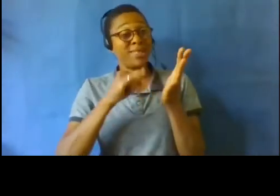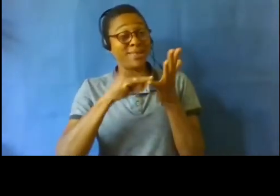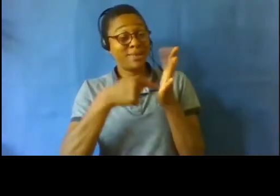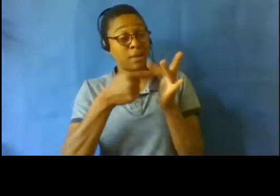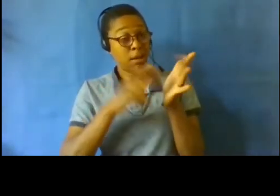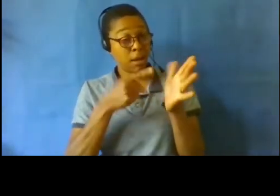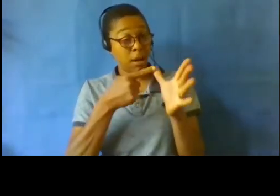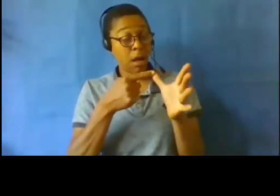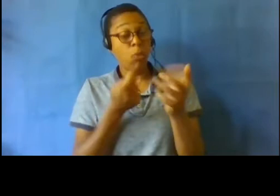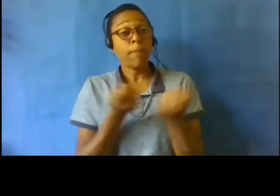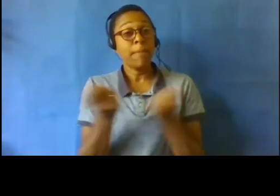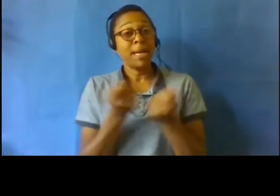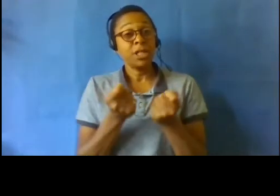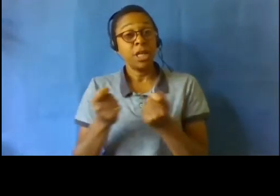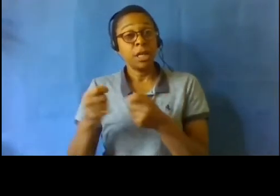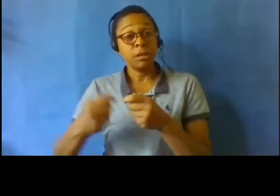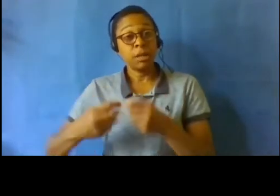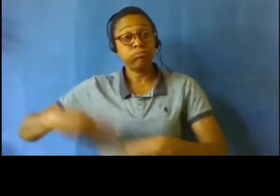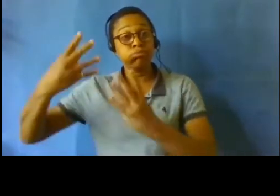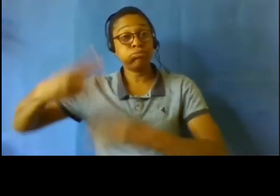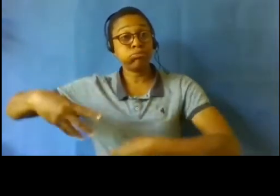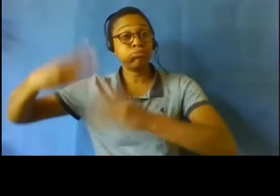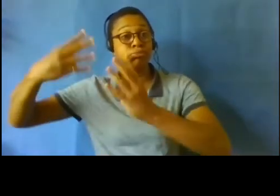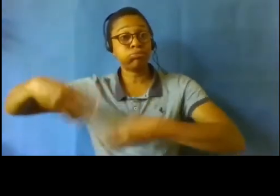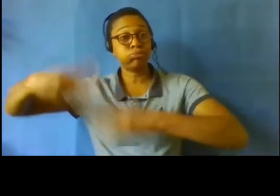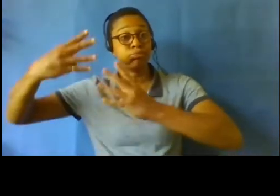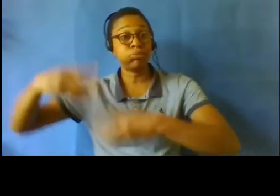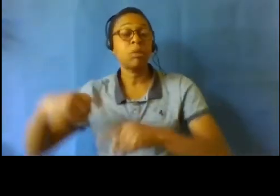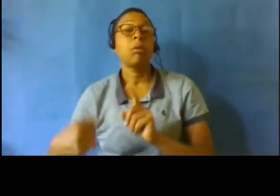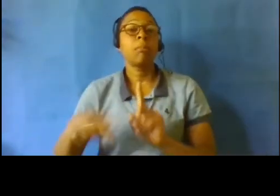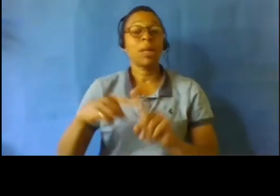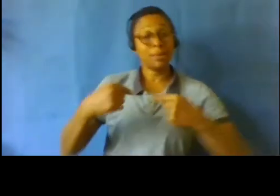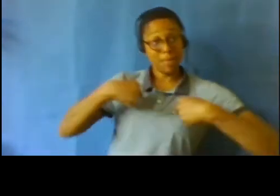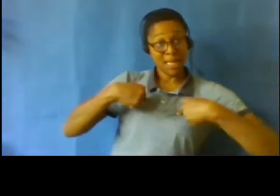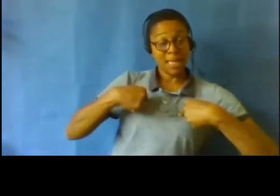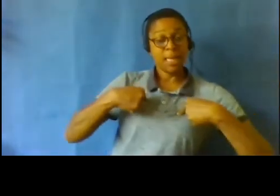run smoothly minister and i will manage the participants the volunteers and all